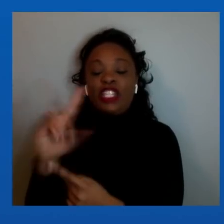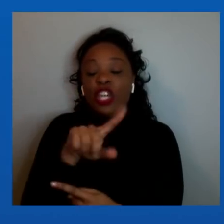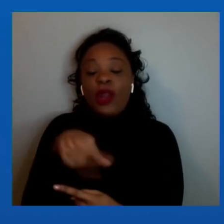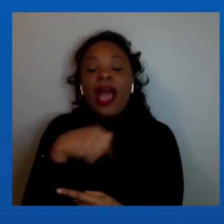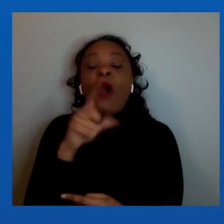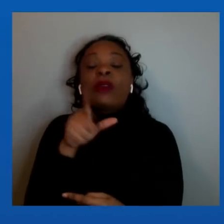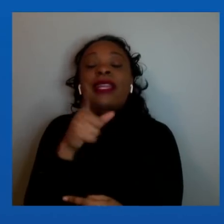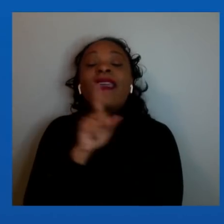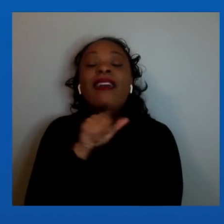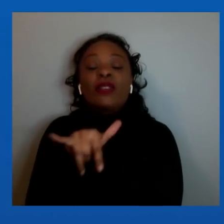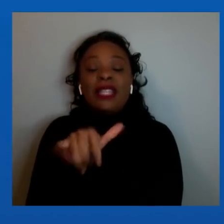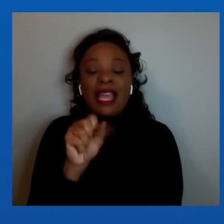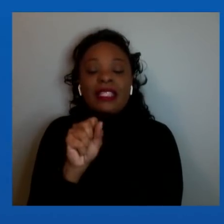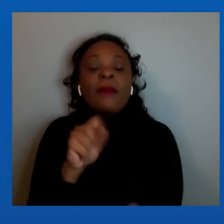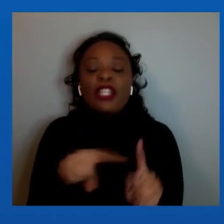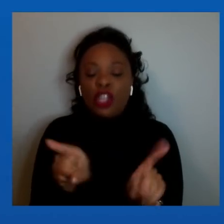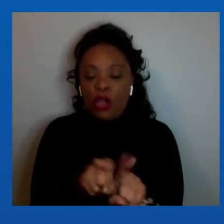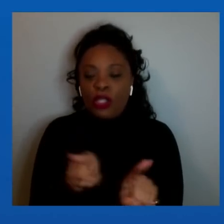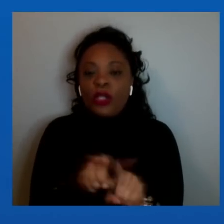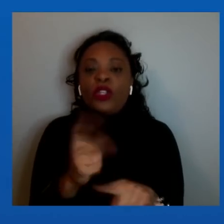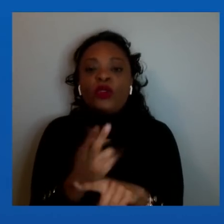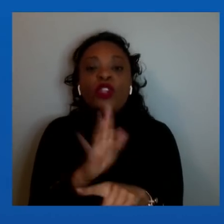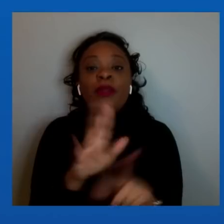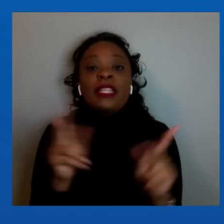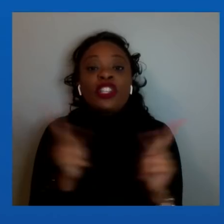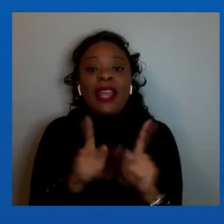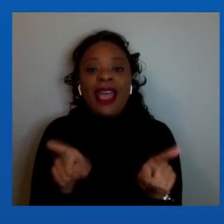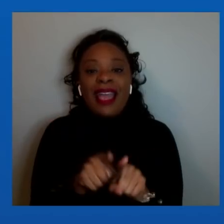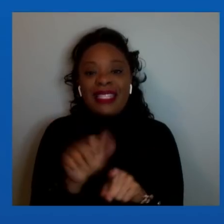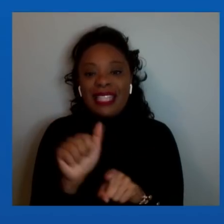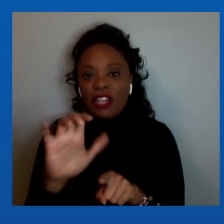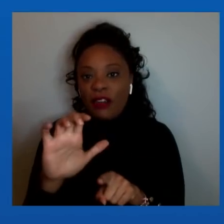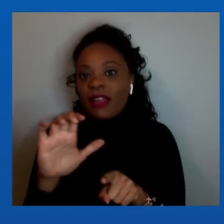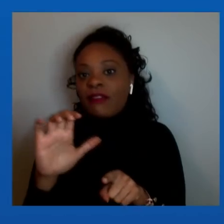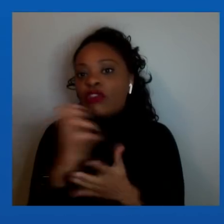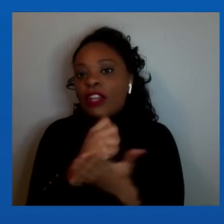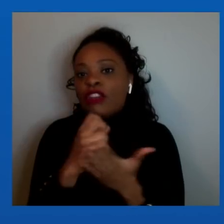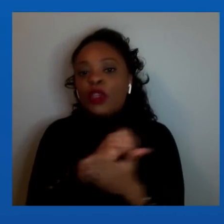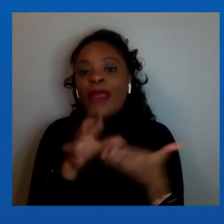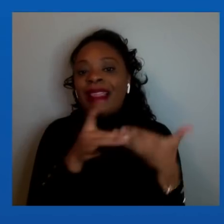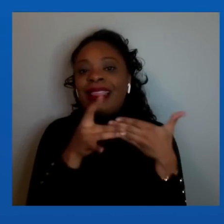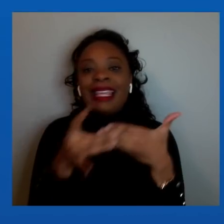she has used her position as secretary of Treasury to lead on the earned income tax credit